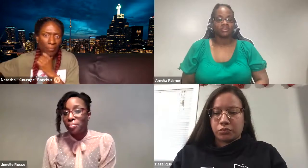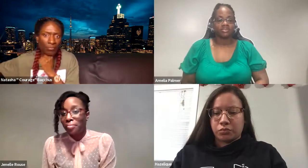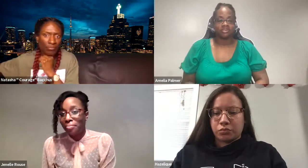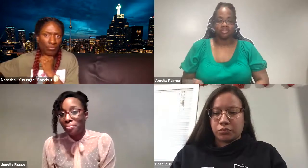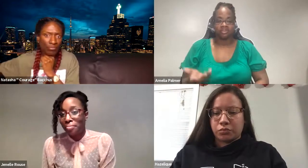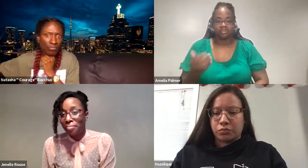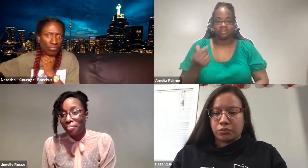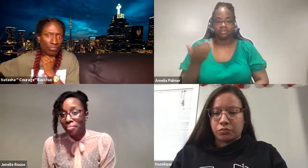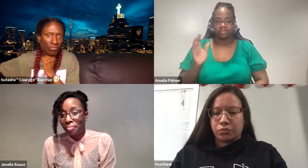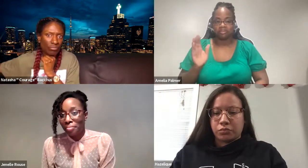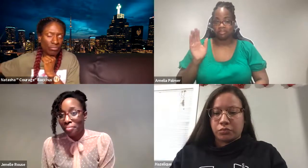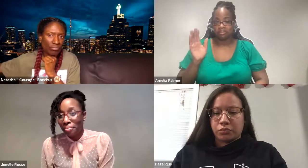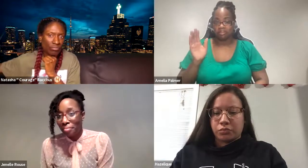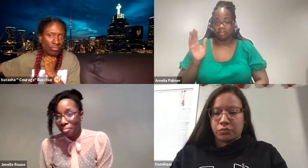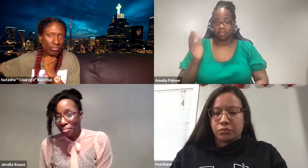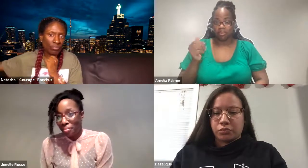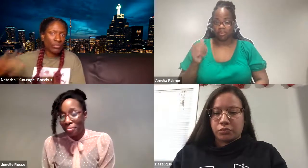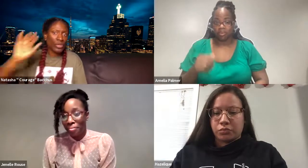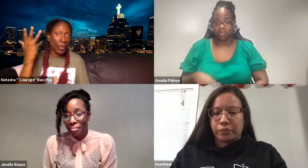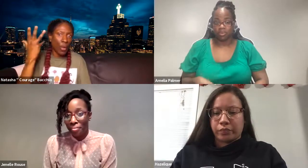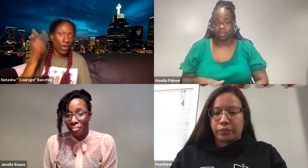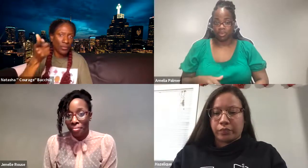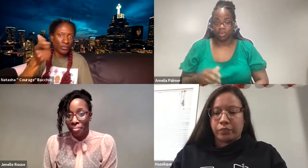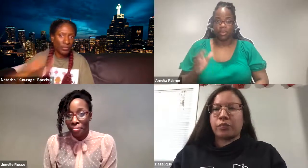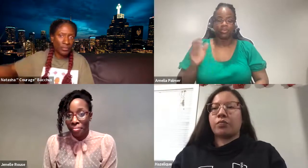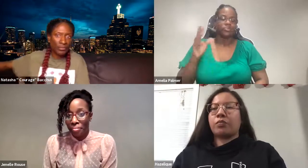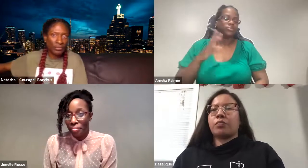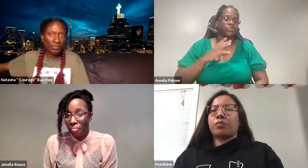have any answer to that question? - amelia speaking, i can go ahead